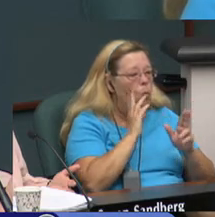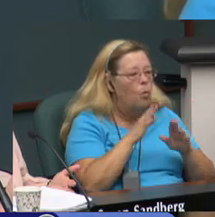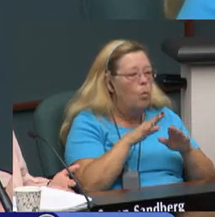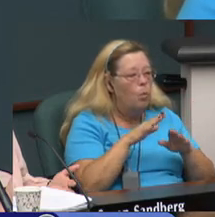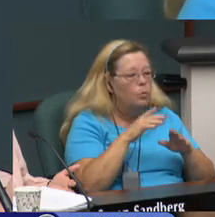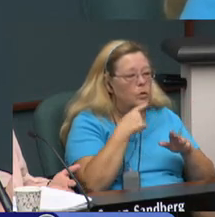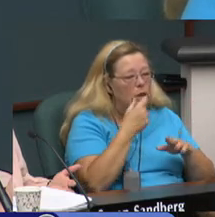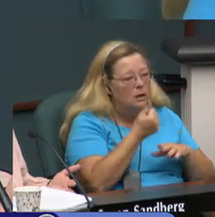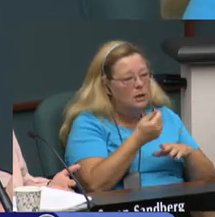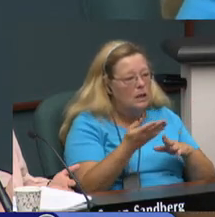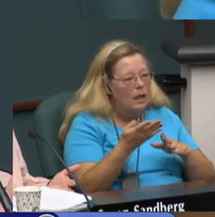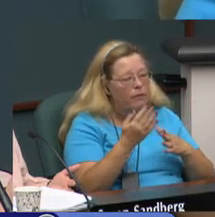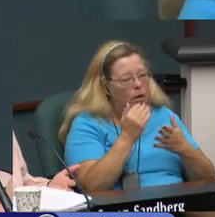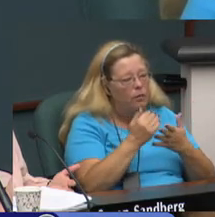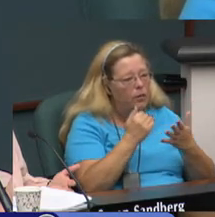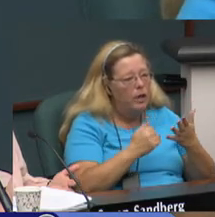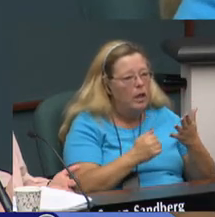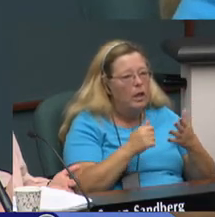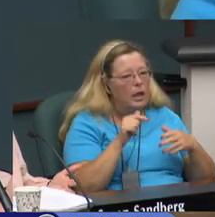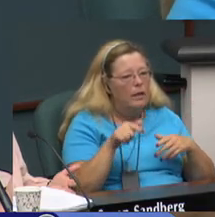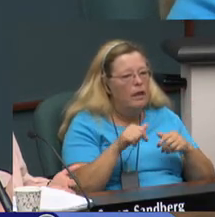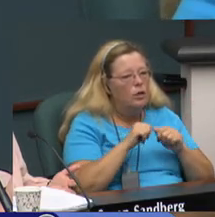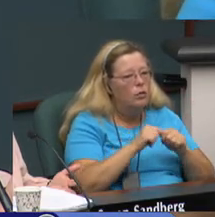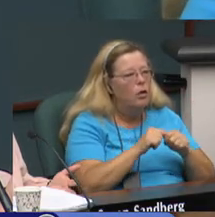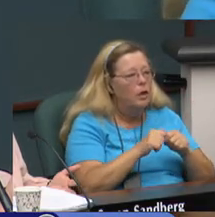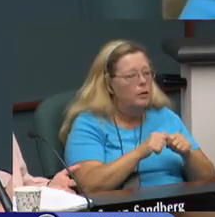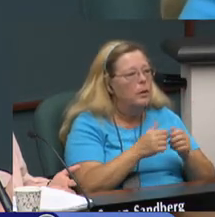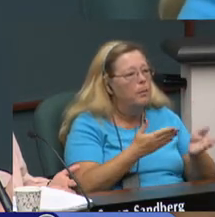couple of listening sessions already this continues to be brought up this